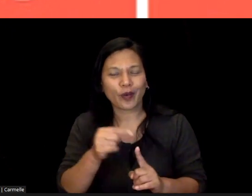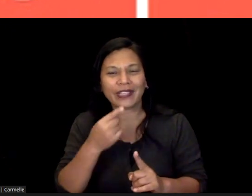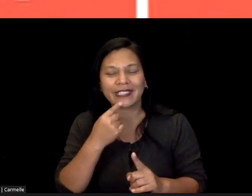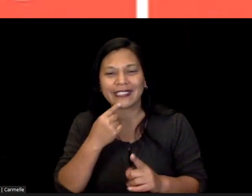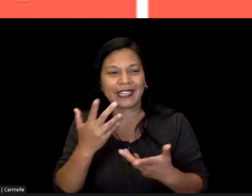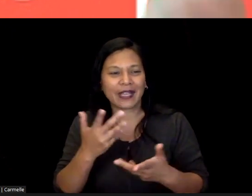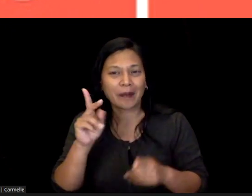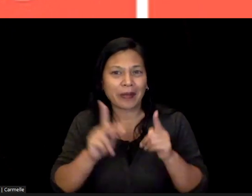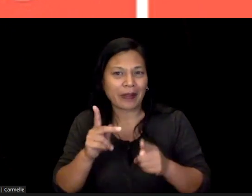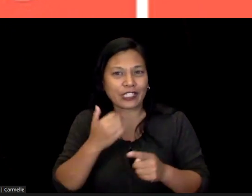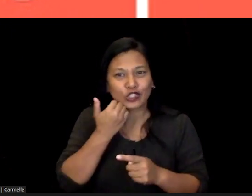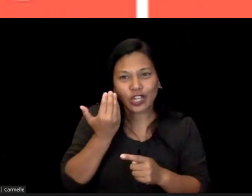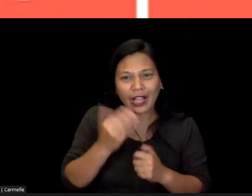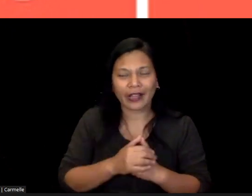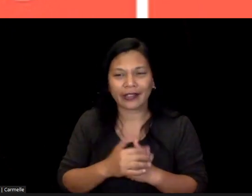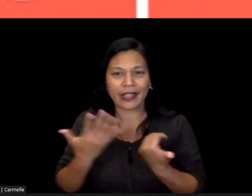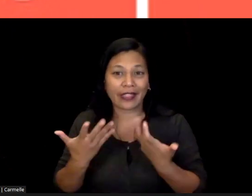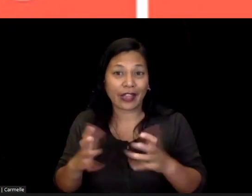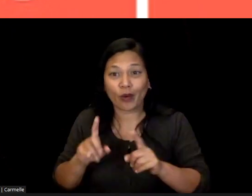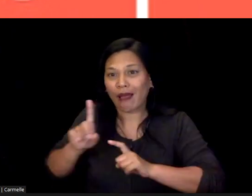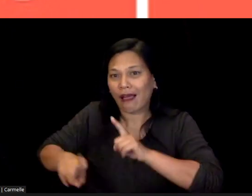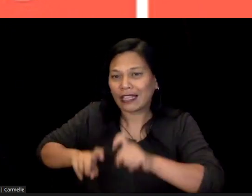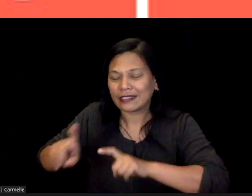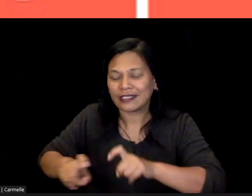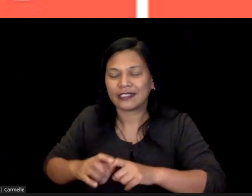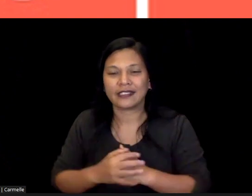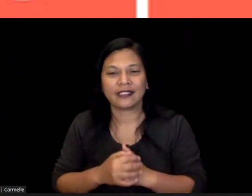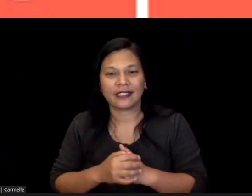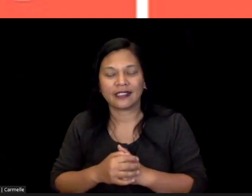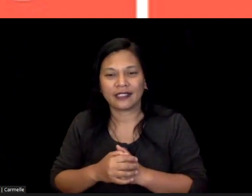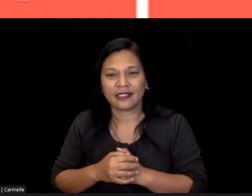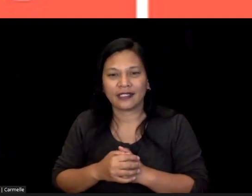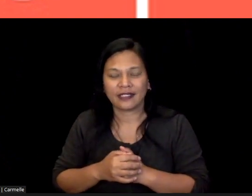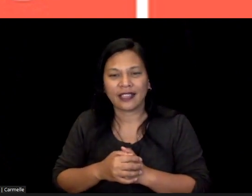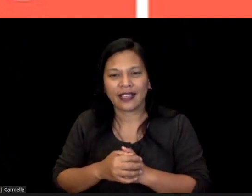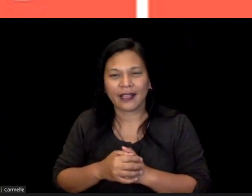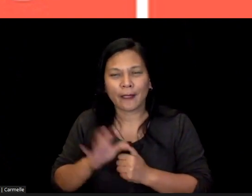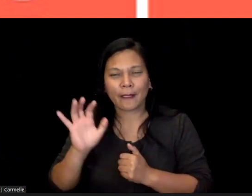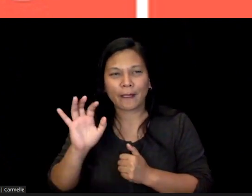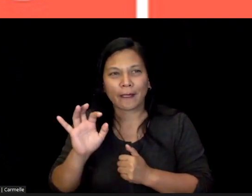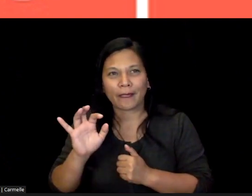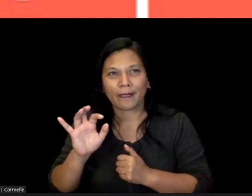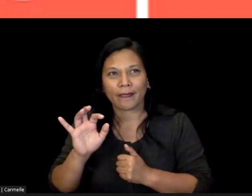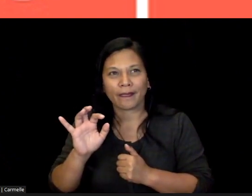let's say being shy to call or ask questions, it's like, you know, that sort of, I feel like separates